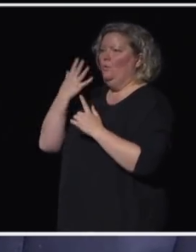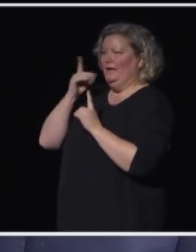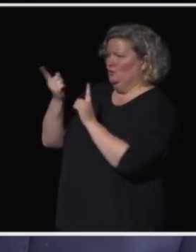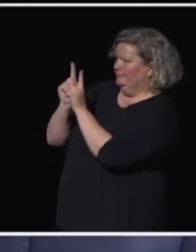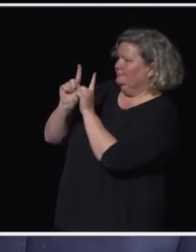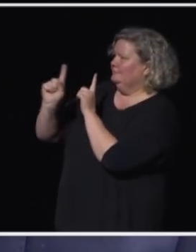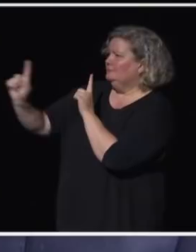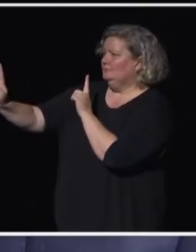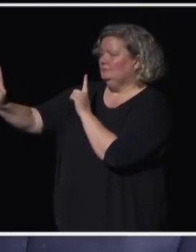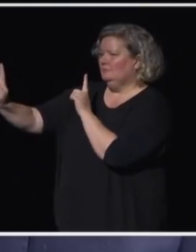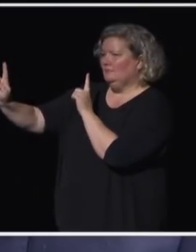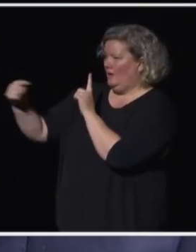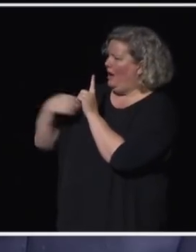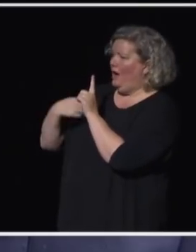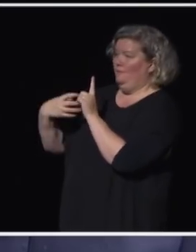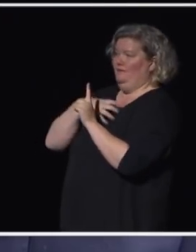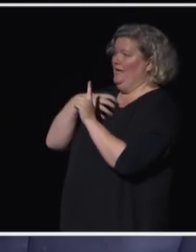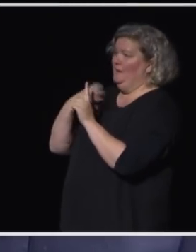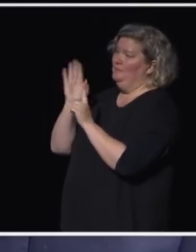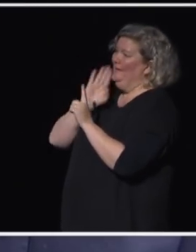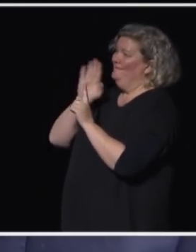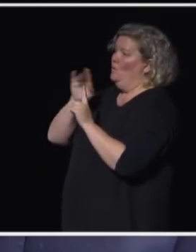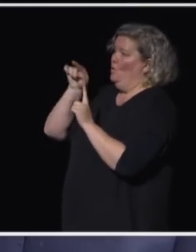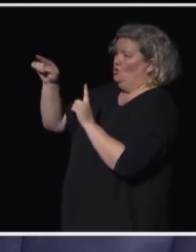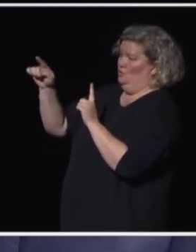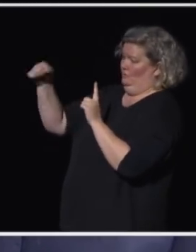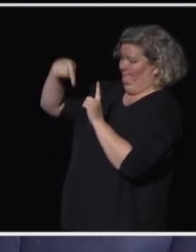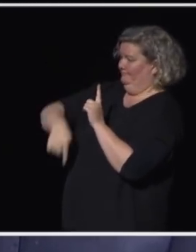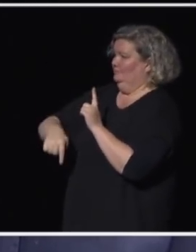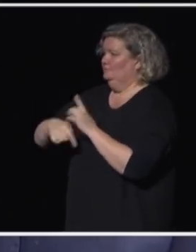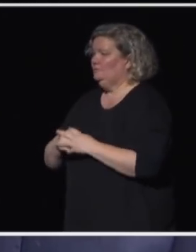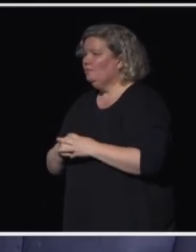But I was afraid long before you and in this I was unoriginal.